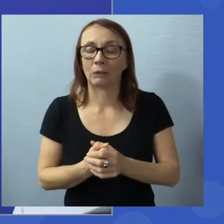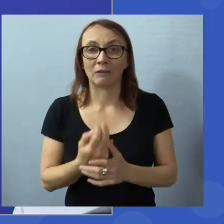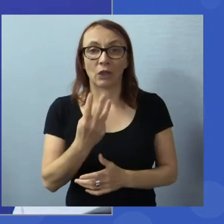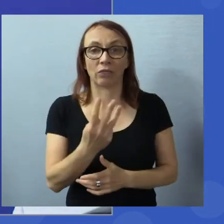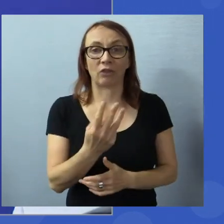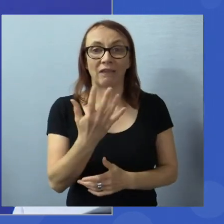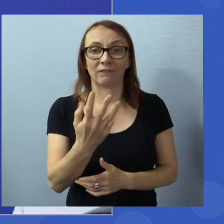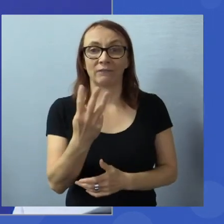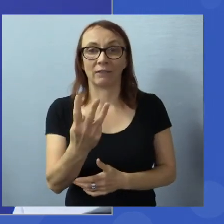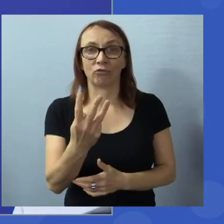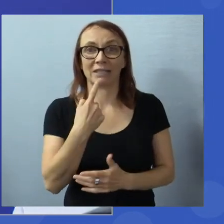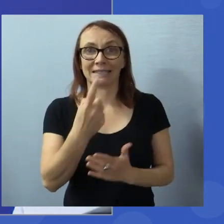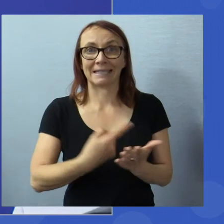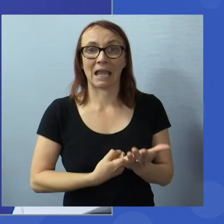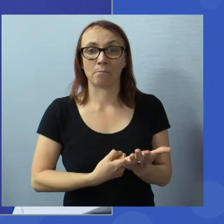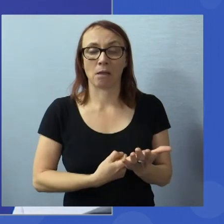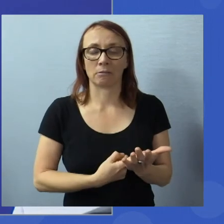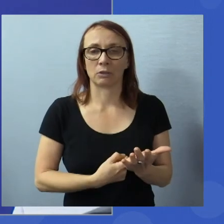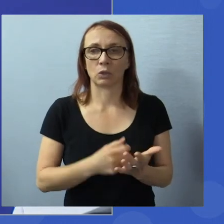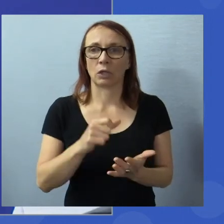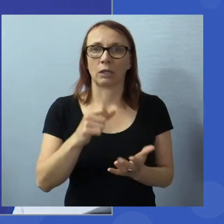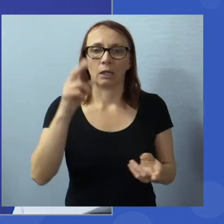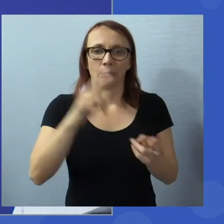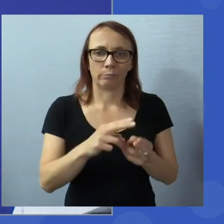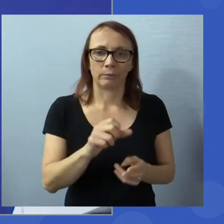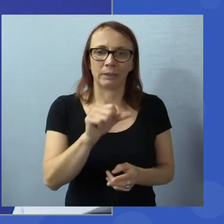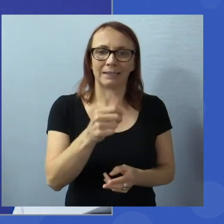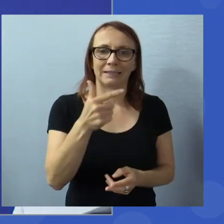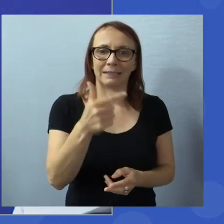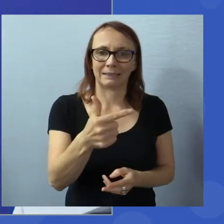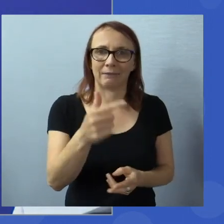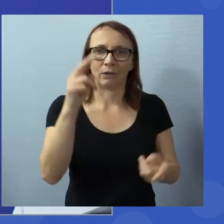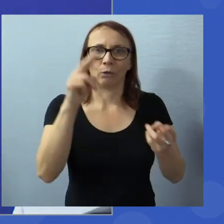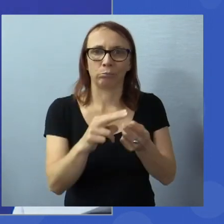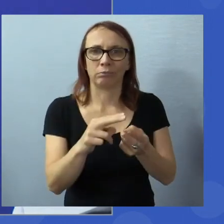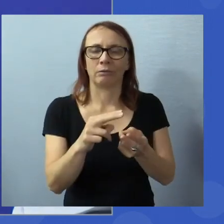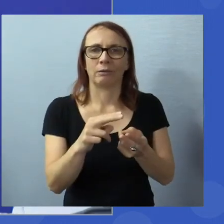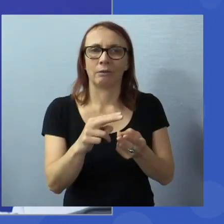statements 67 statements 22 statements what really mattered what did you really